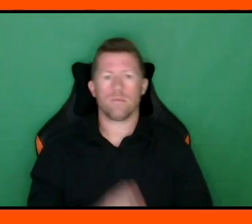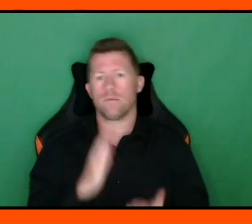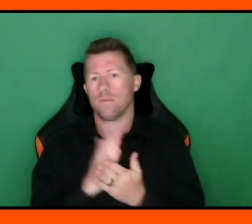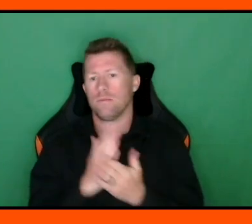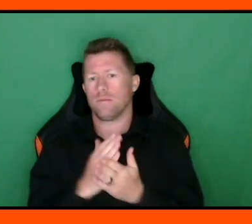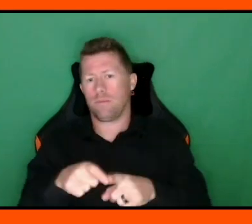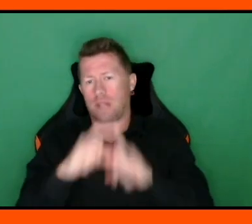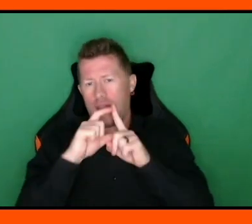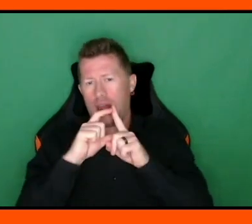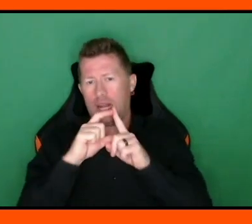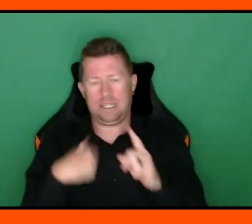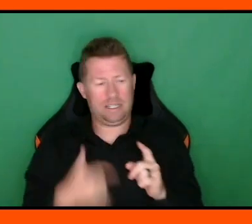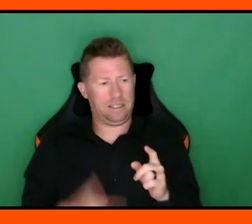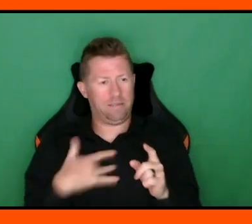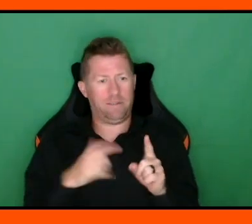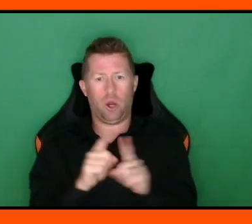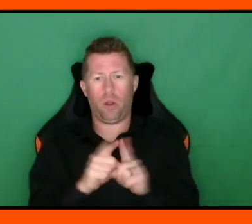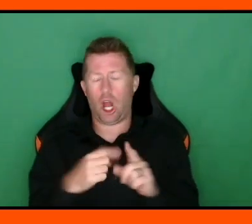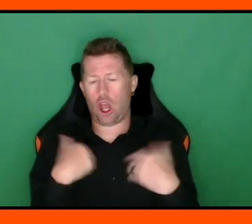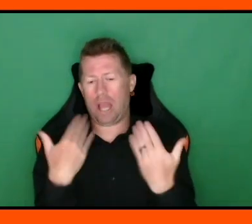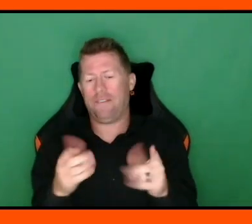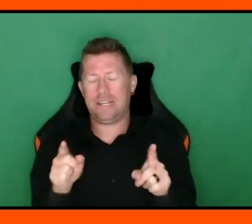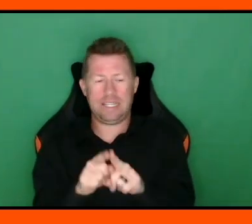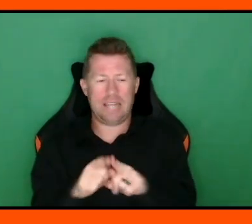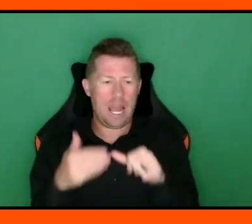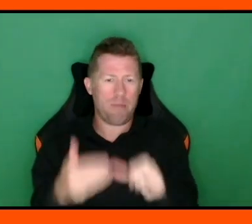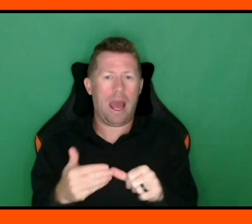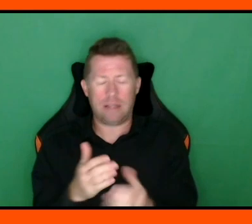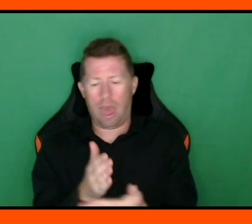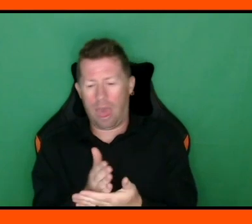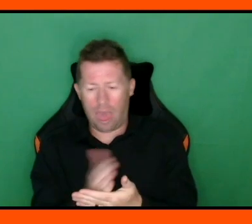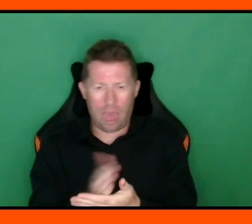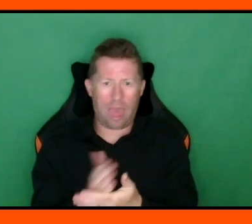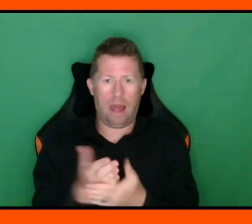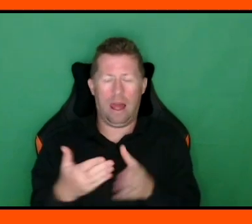I feel like I’m providing you all of the answer. It’s a really hard question to crystal ball right now.